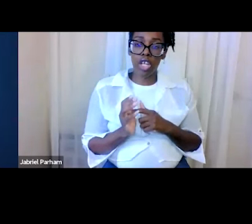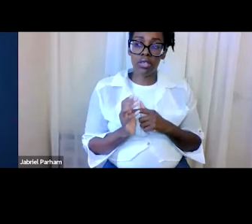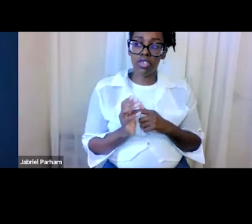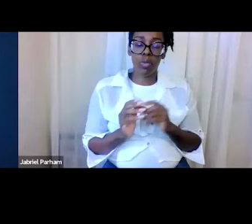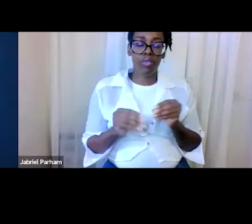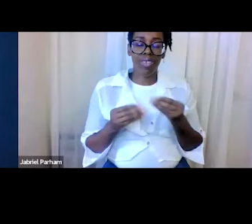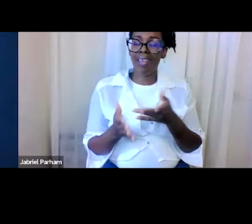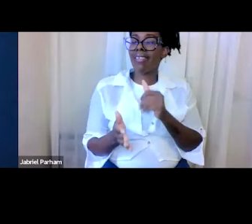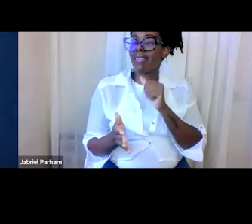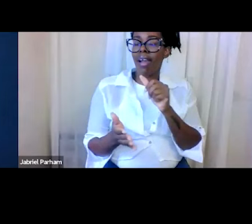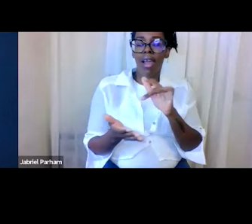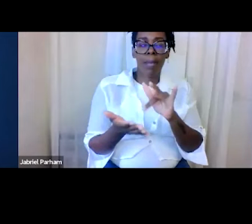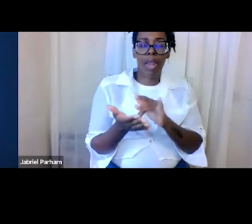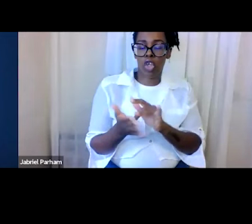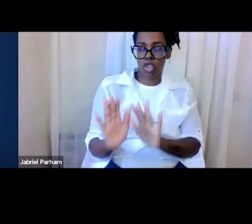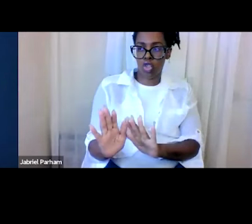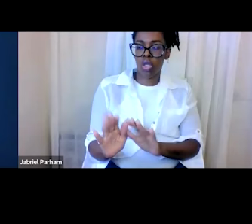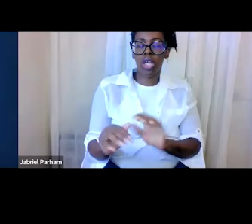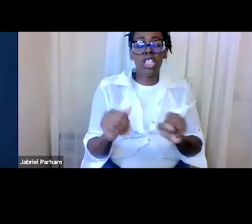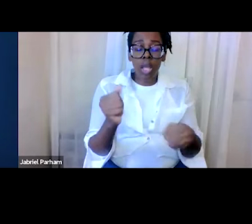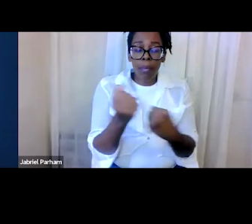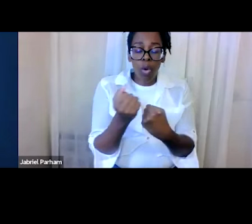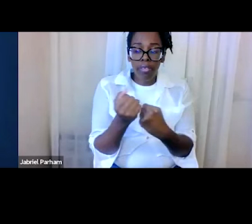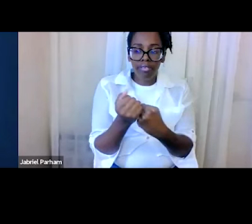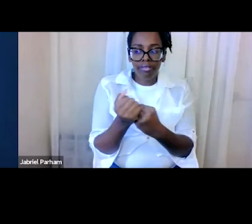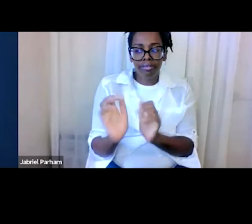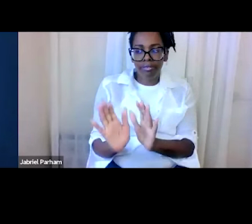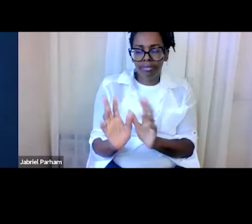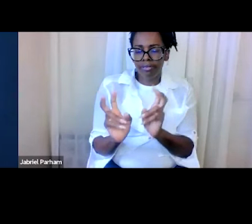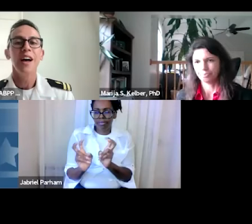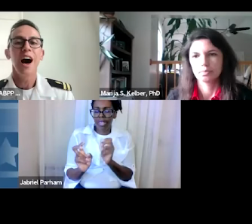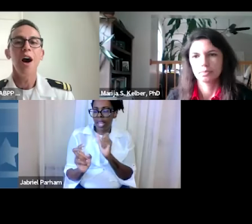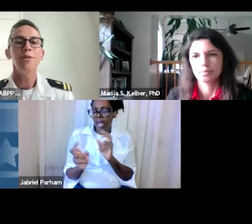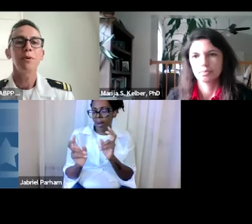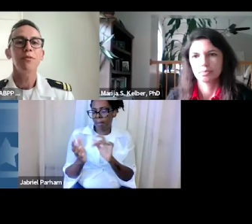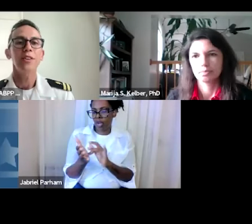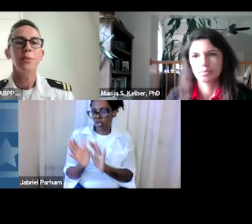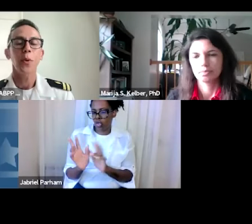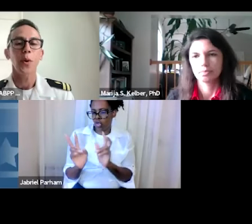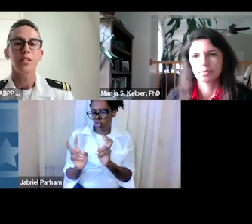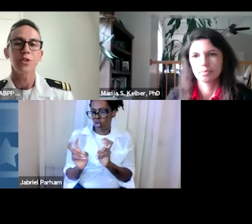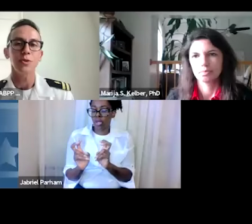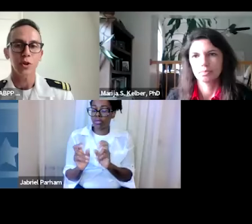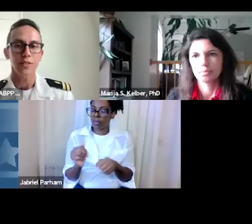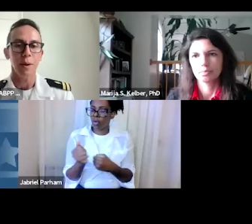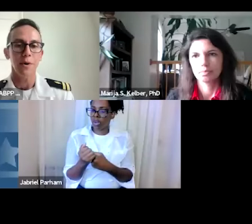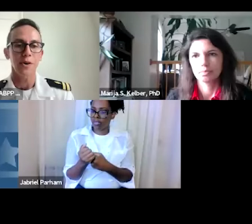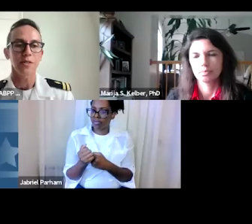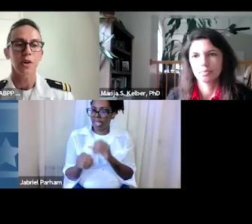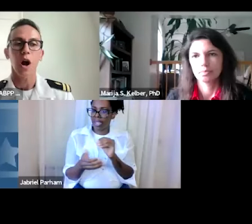so that what that means is supportive counseling, non-medical is just the jargon that we use, to provide support to service members